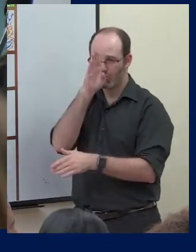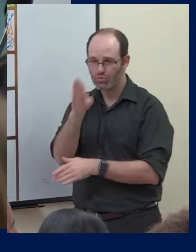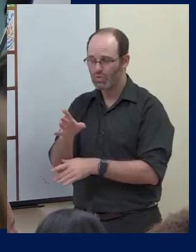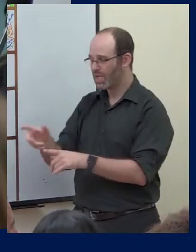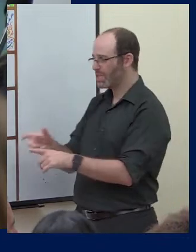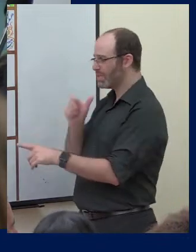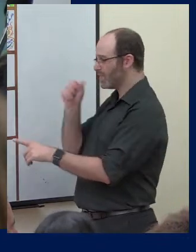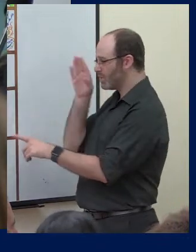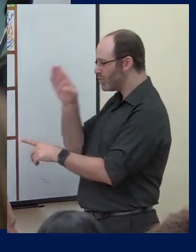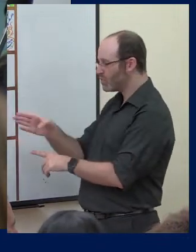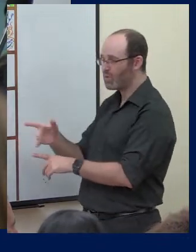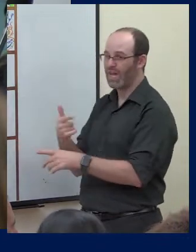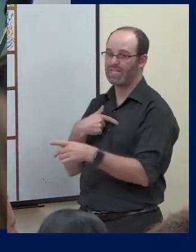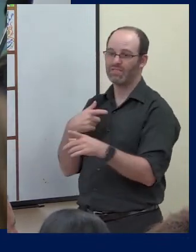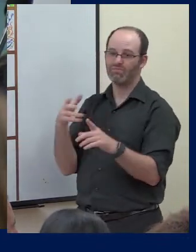effects of COVID-19.